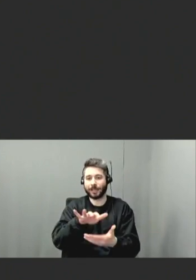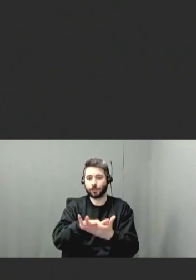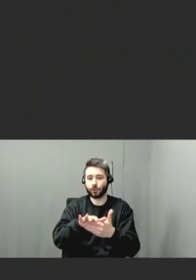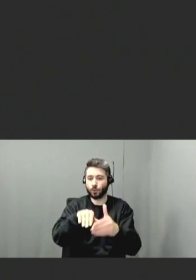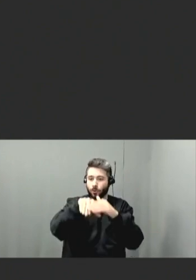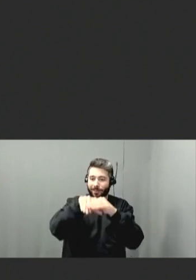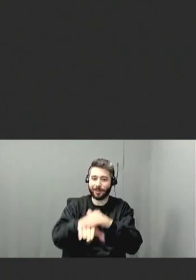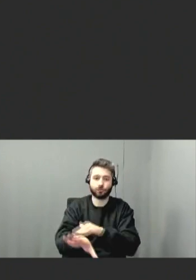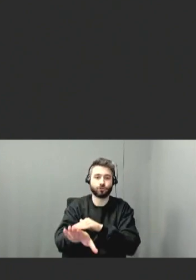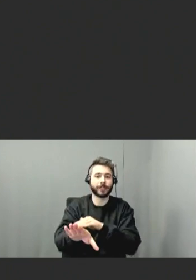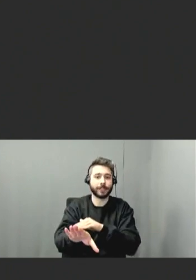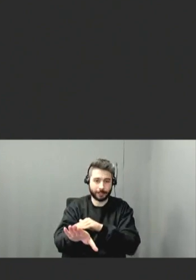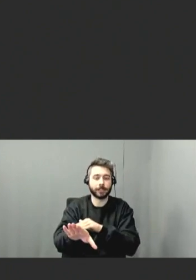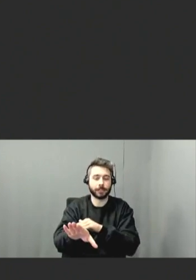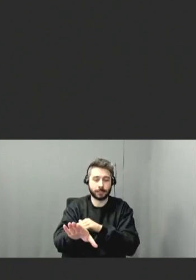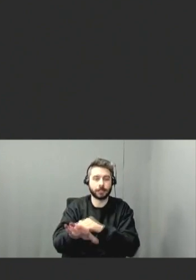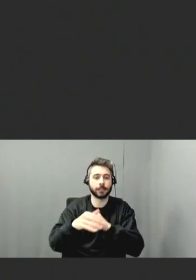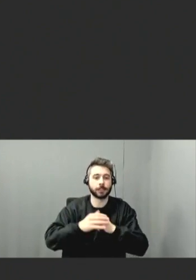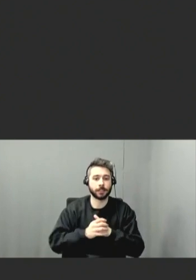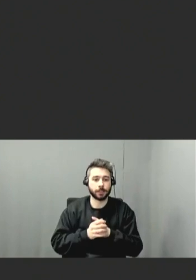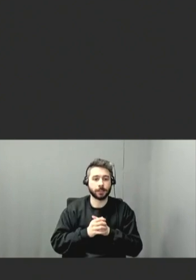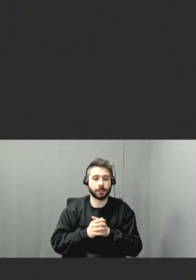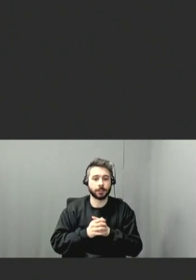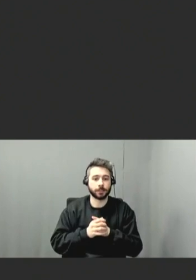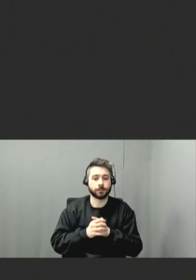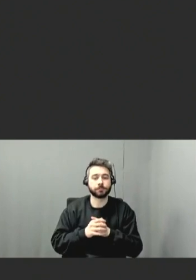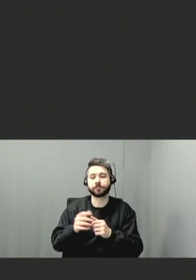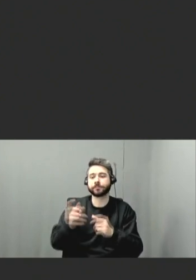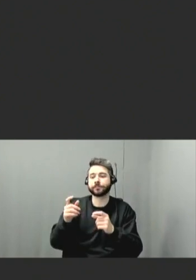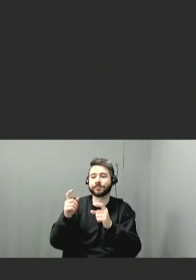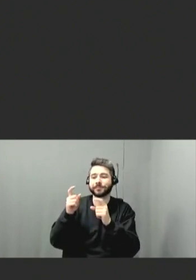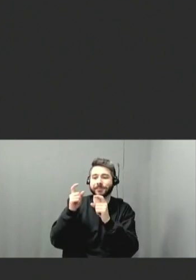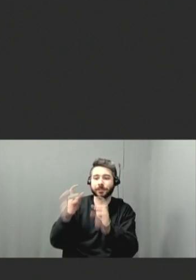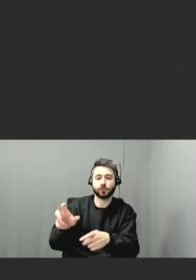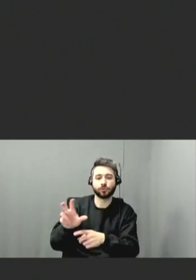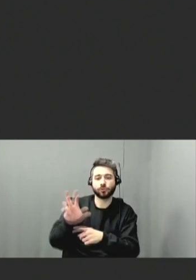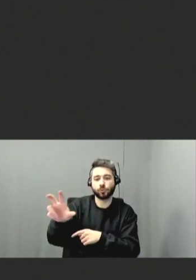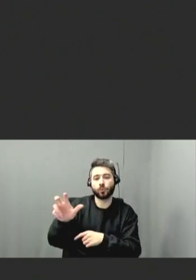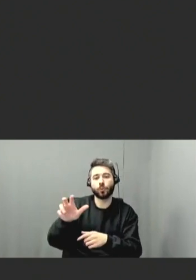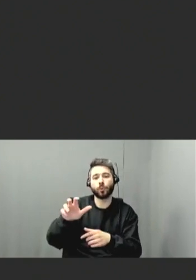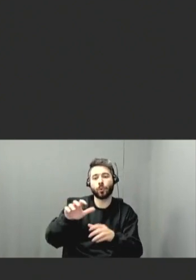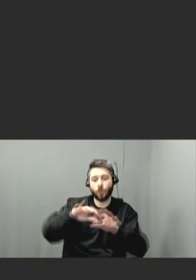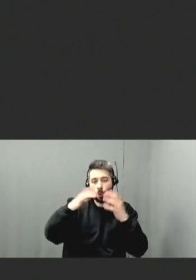And this contributes to an overall 2 percent drop since the start of the pandemic.